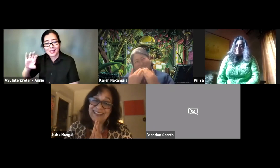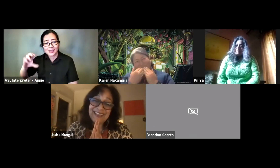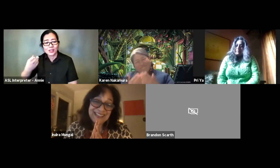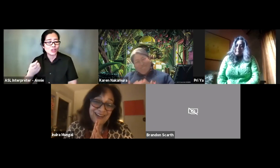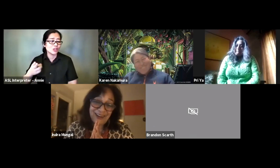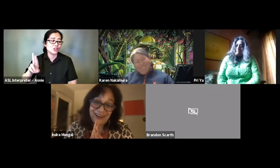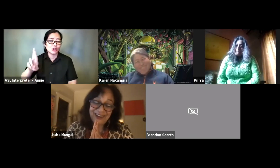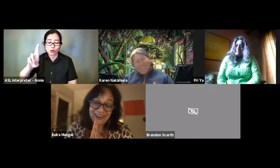Lisa our CART.